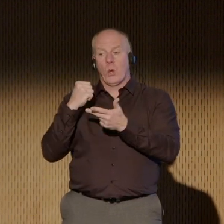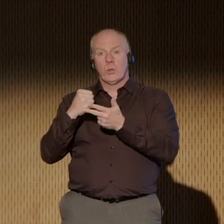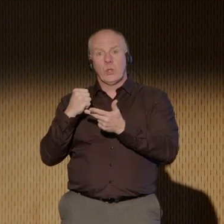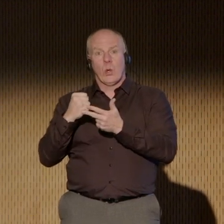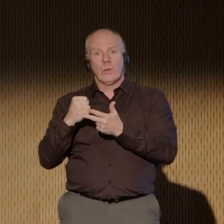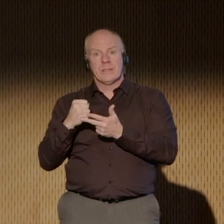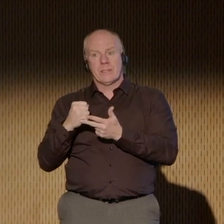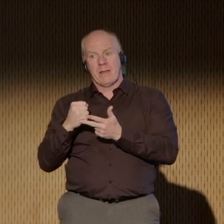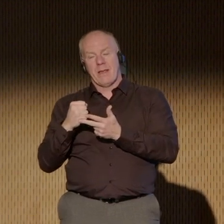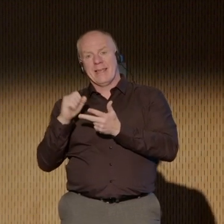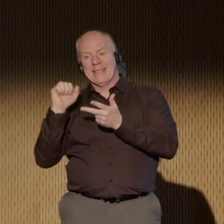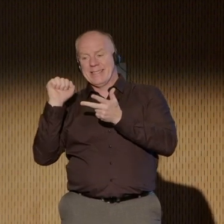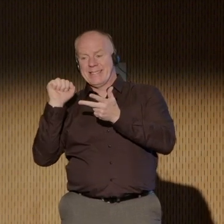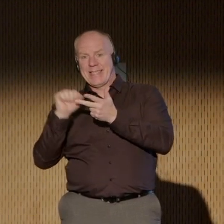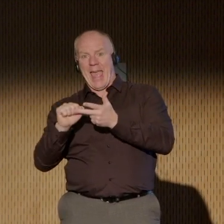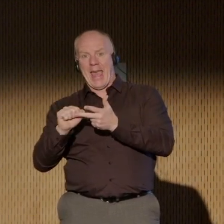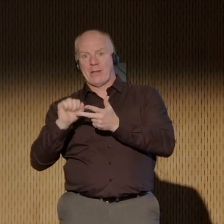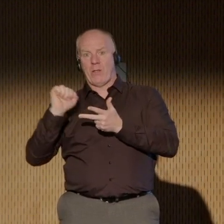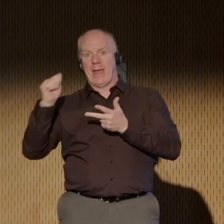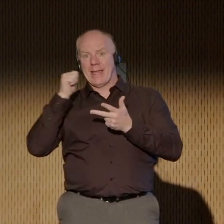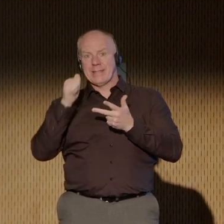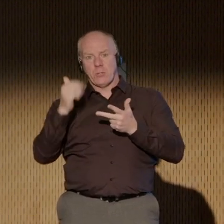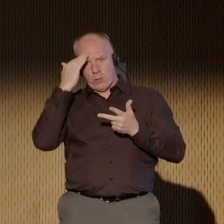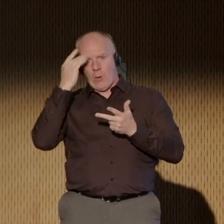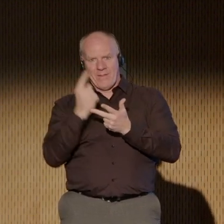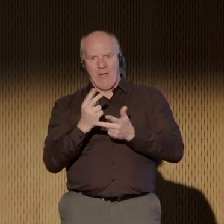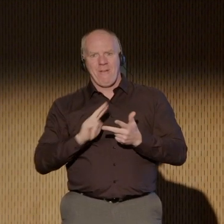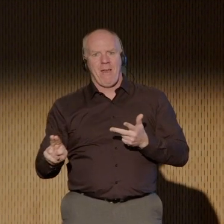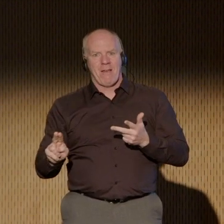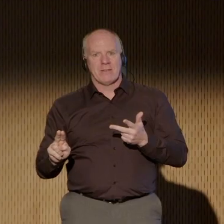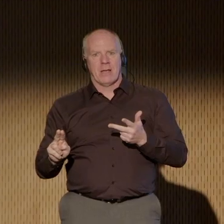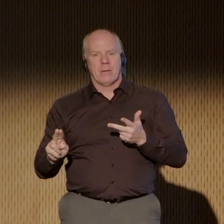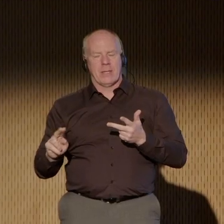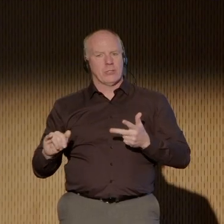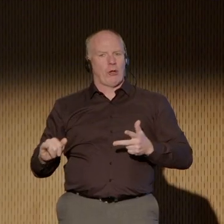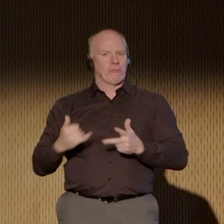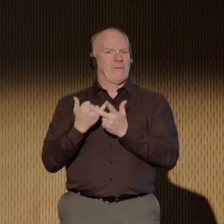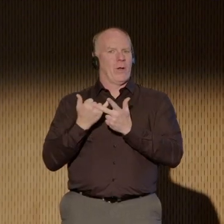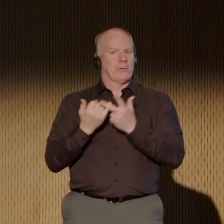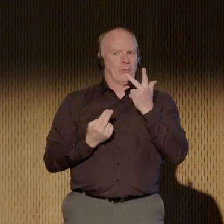attendance. So they knew whether or not students were turning up, but that's very controversial,